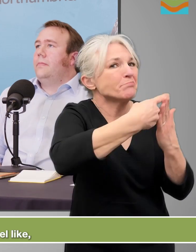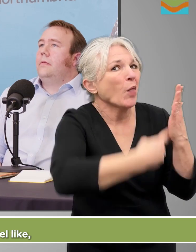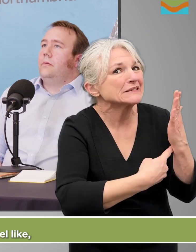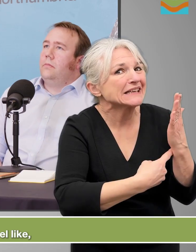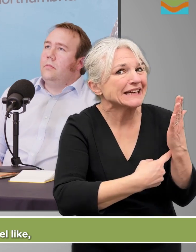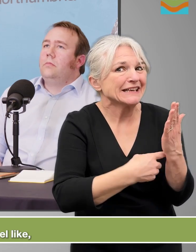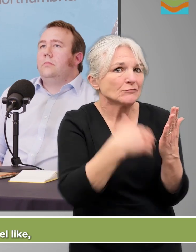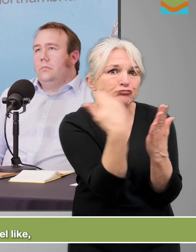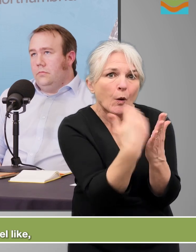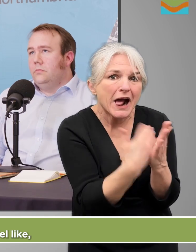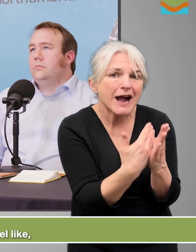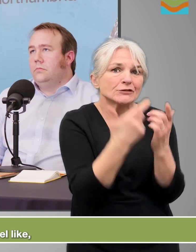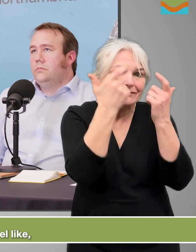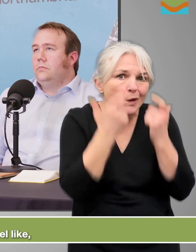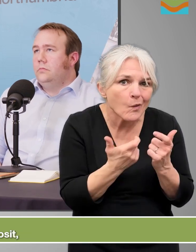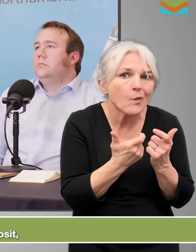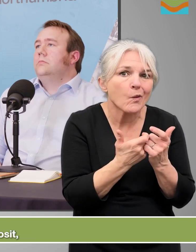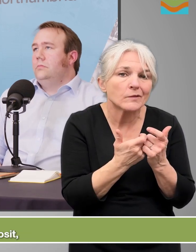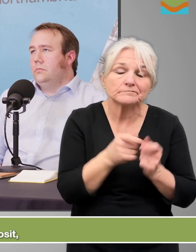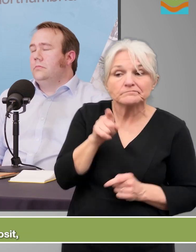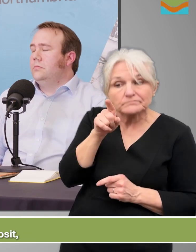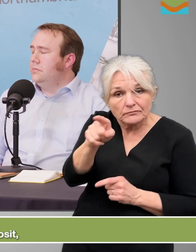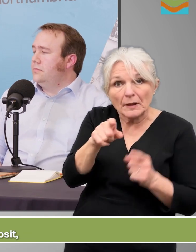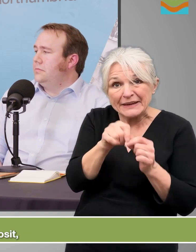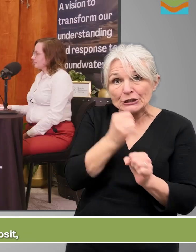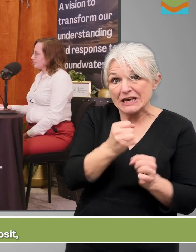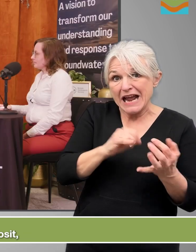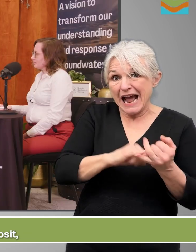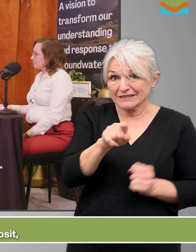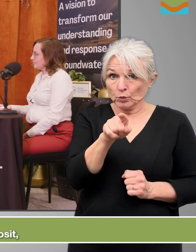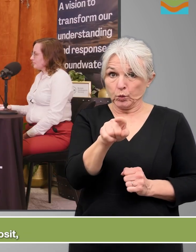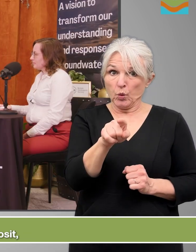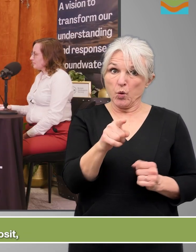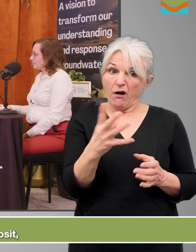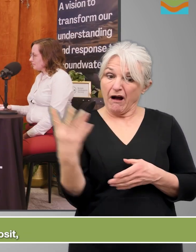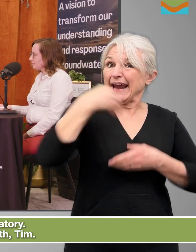BGS being the cog in the wheel like, those passageways to deposit,